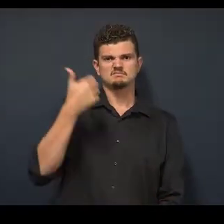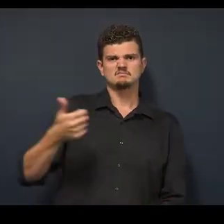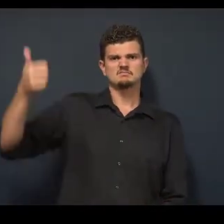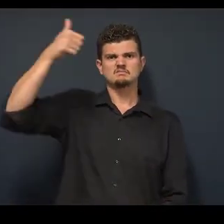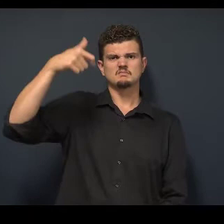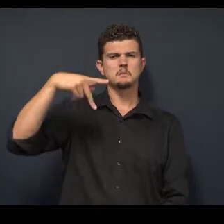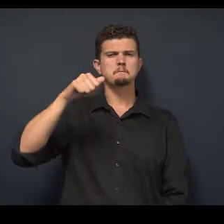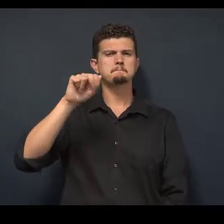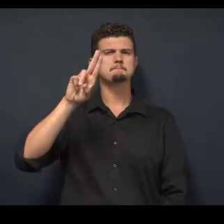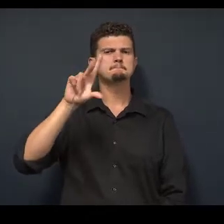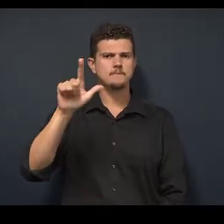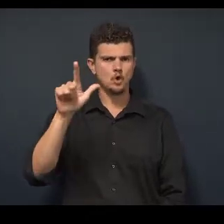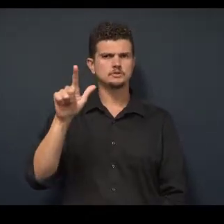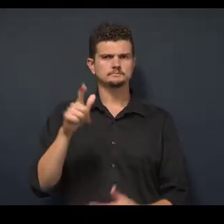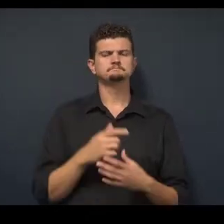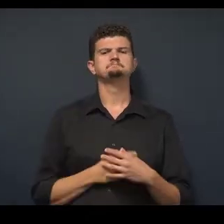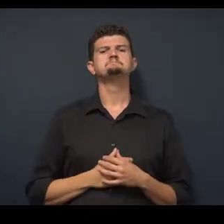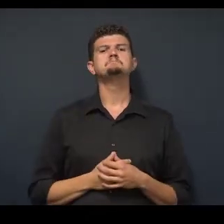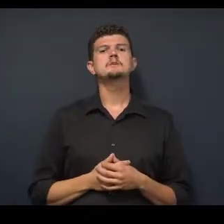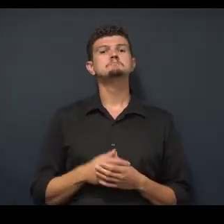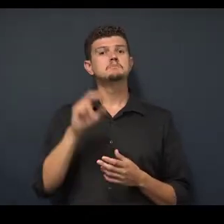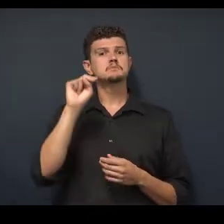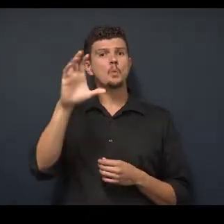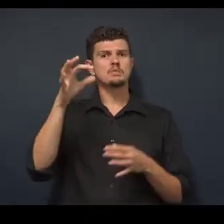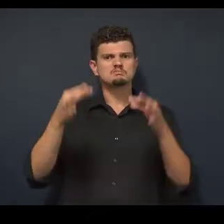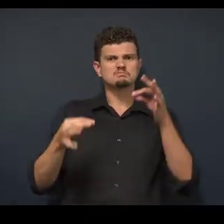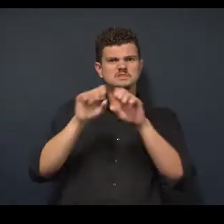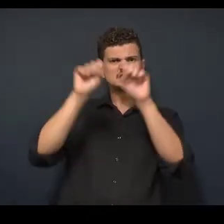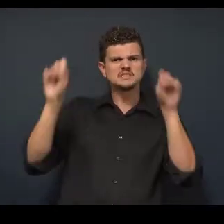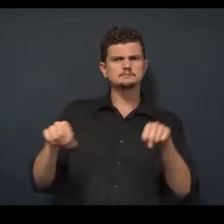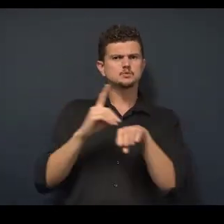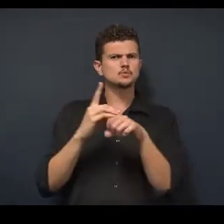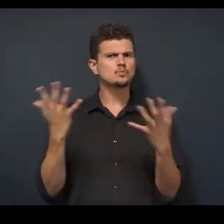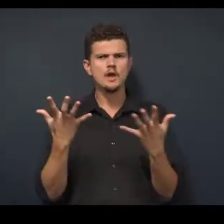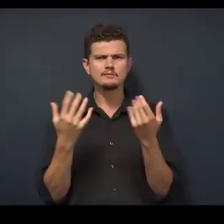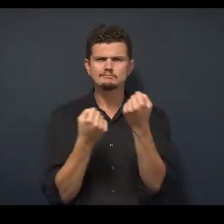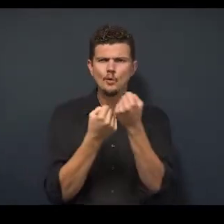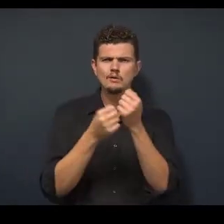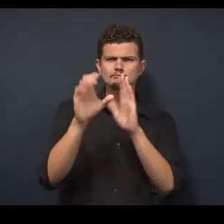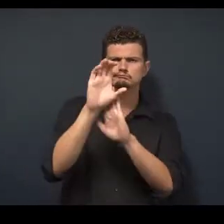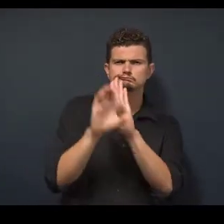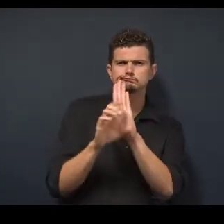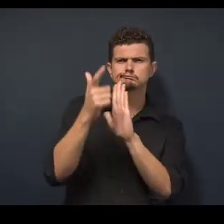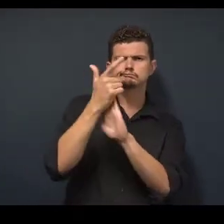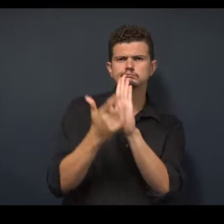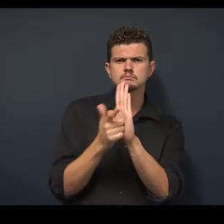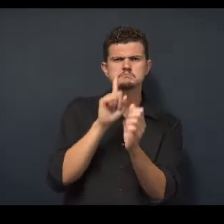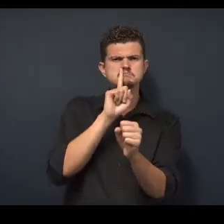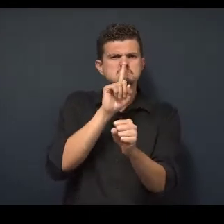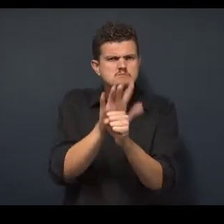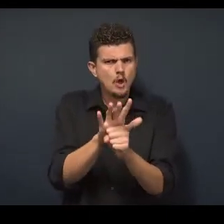It’s the duty of the North Carolina Judicial Branch to uphold the Constitutional guarantee that the courts shall be open,